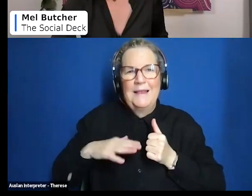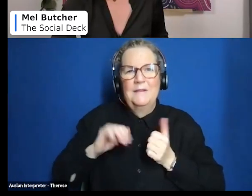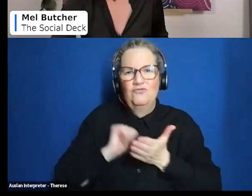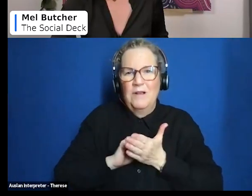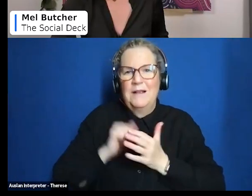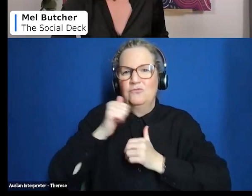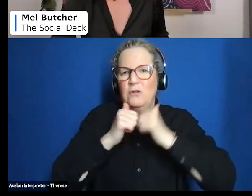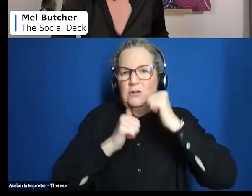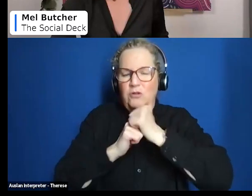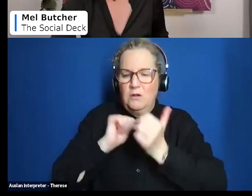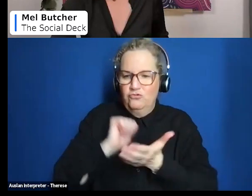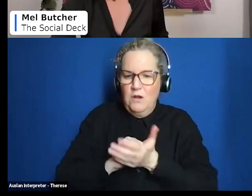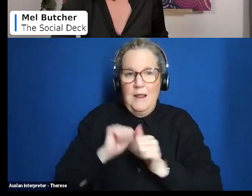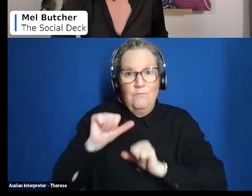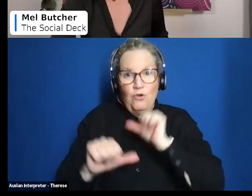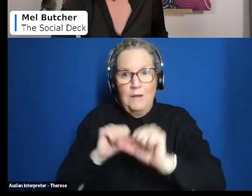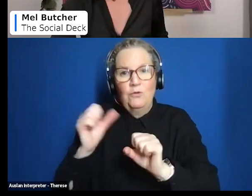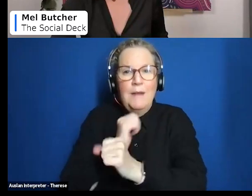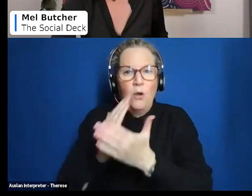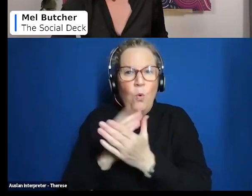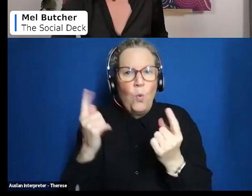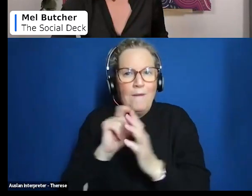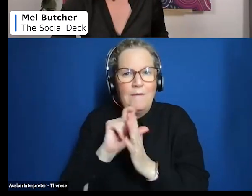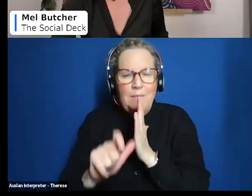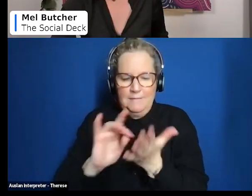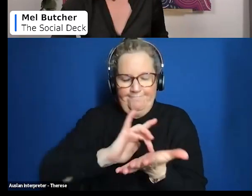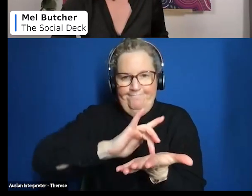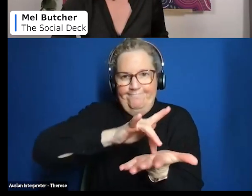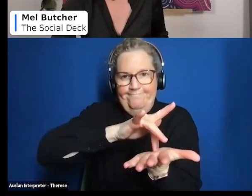that ensures that people with disability are at the center of what occurs,